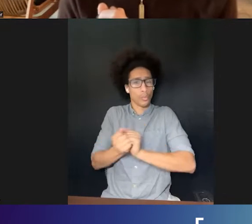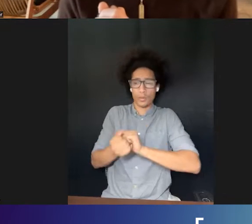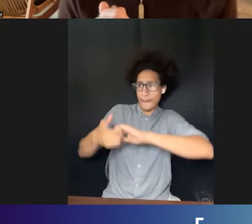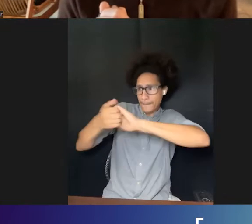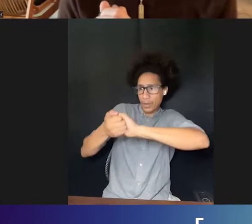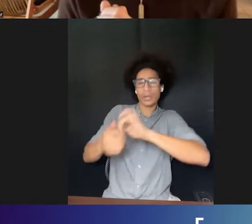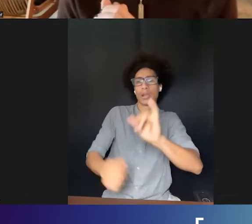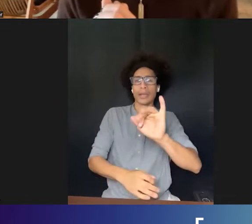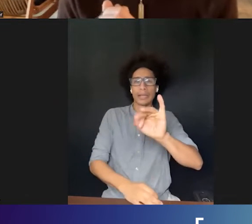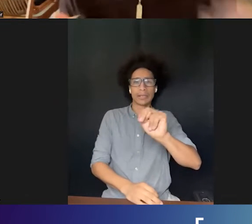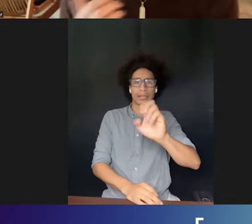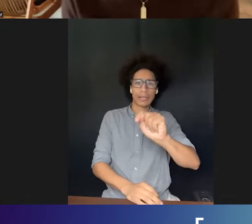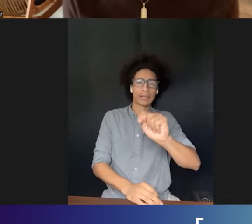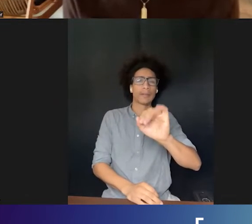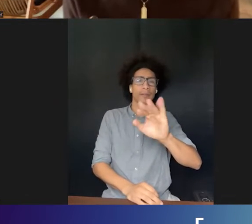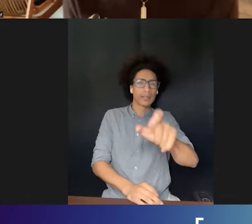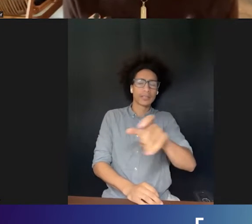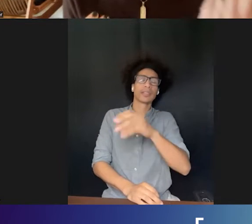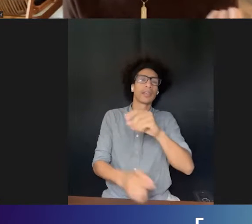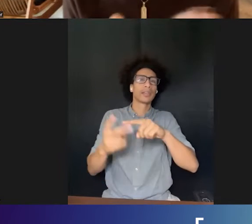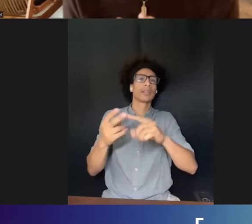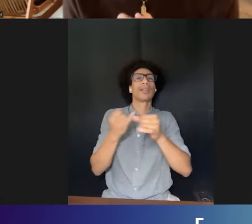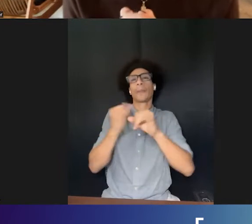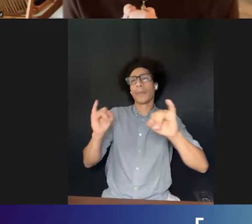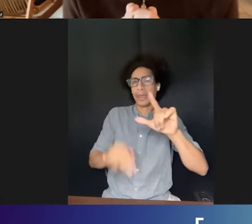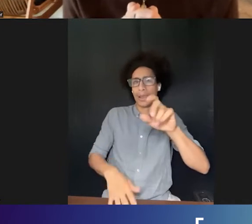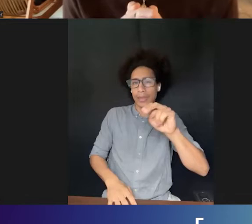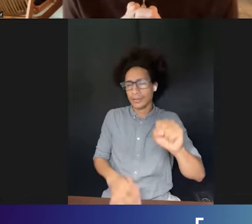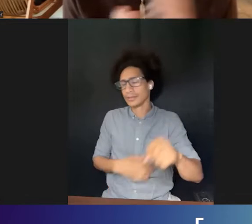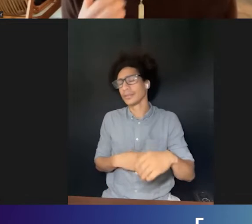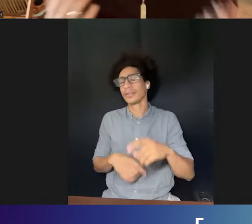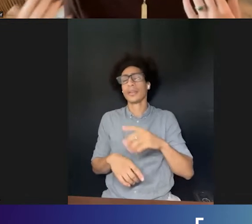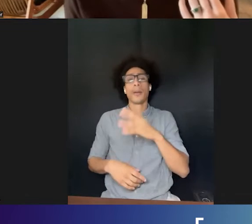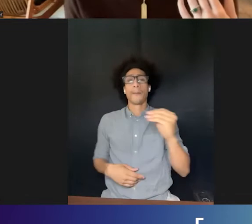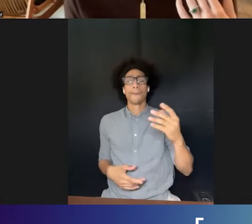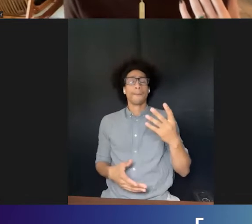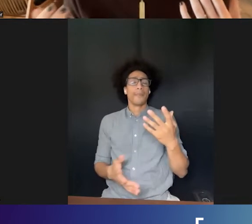But I think a conversation even with what we leave behind when we were sort of considering, you know,